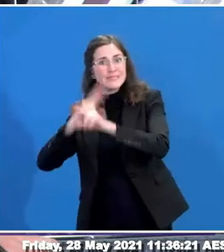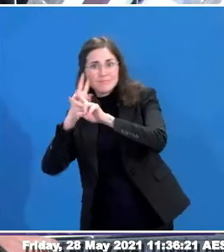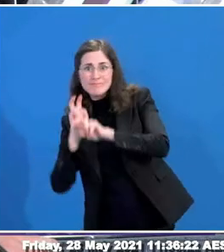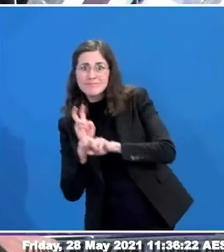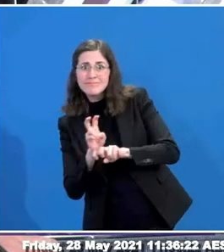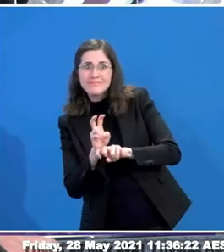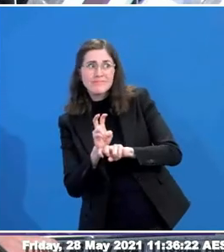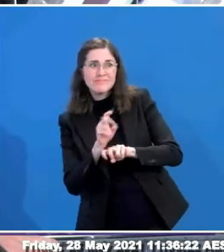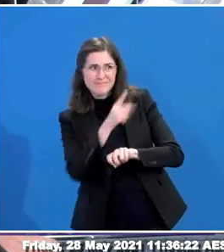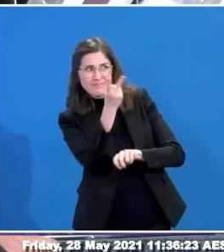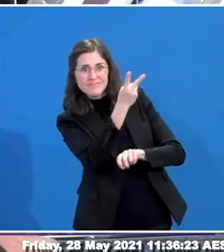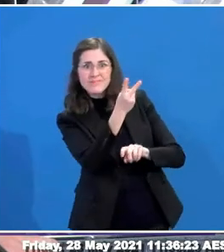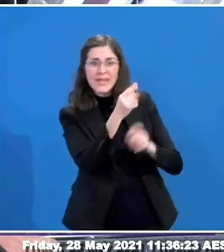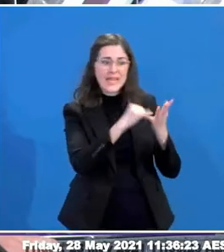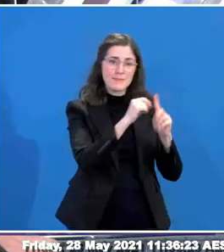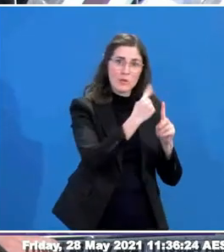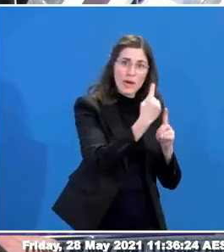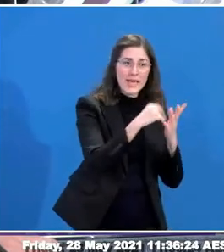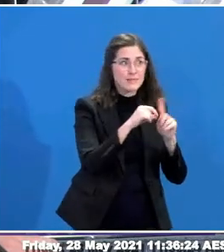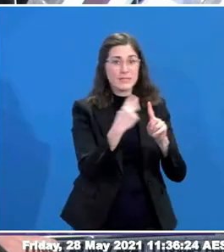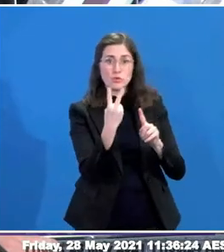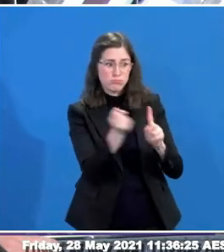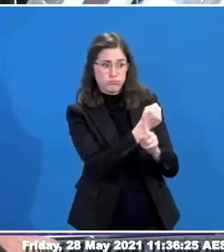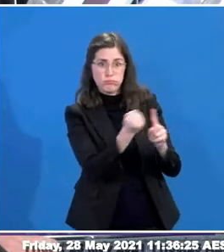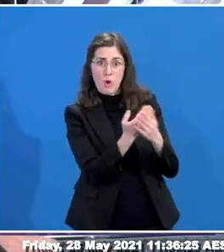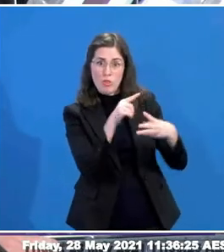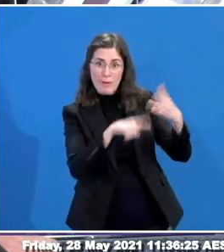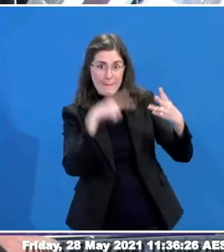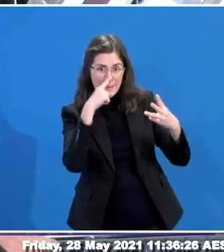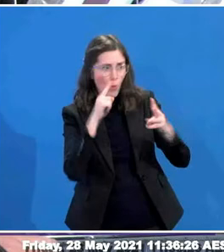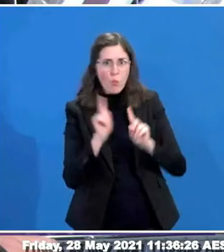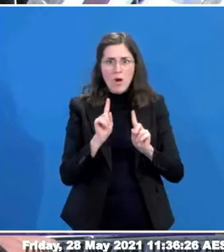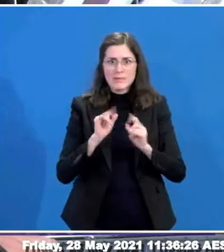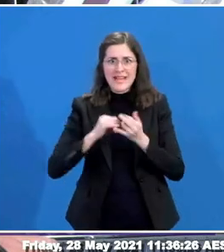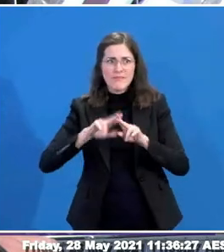of alleged violence and abuse at the house and subsequent criminal proceedings? Yes.